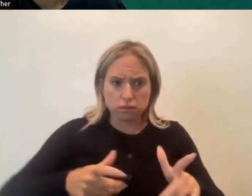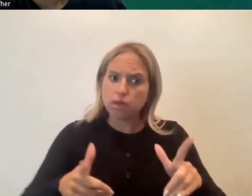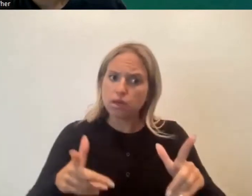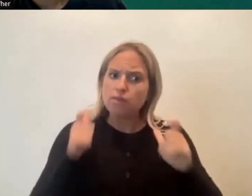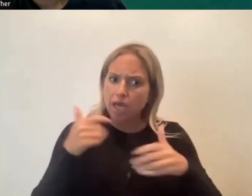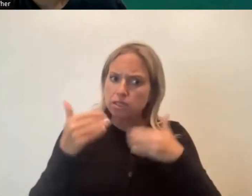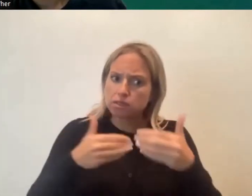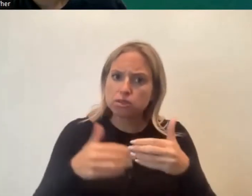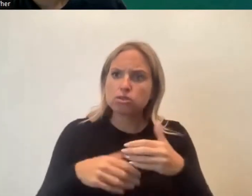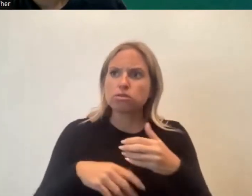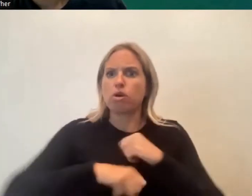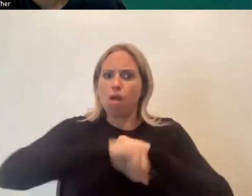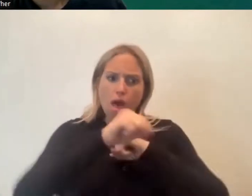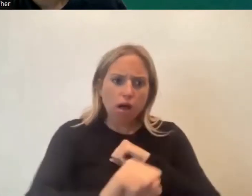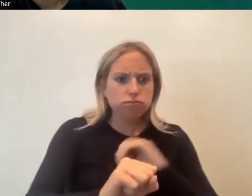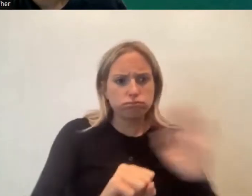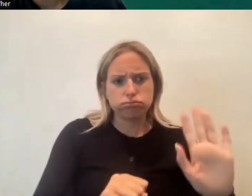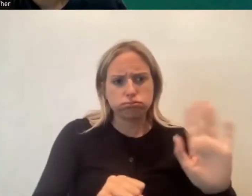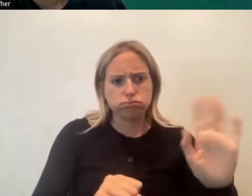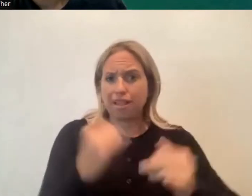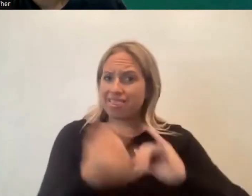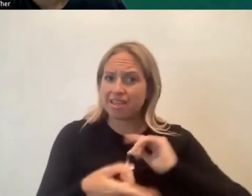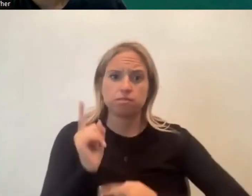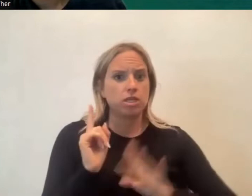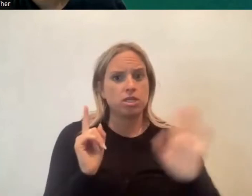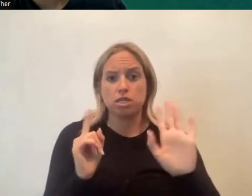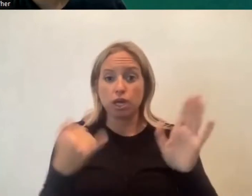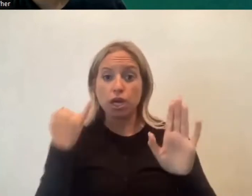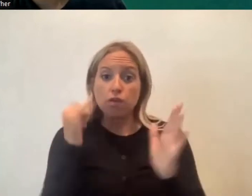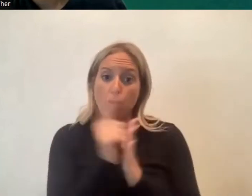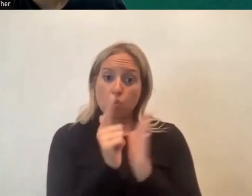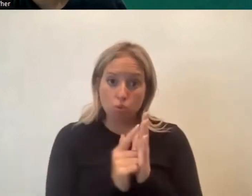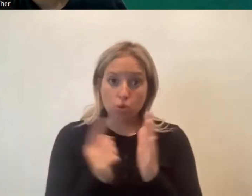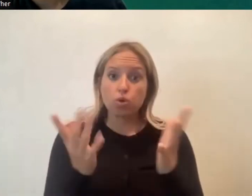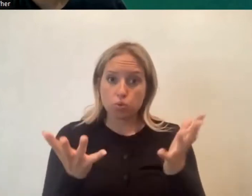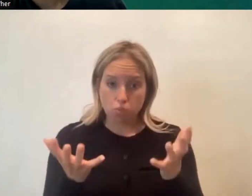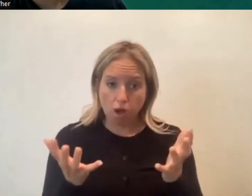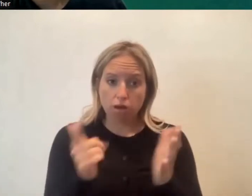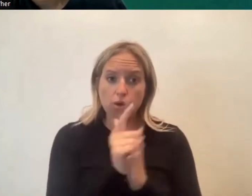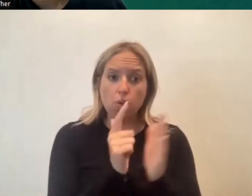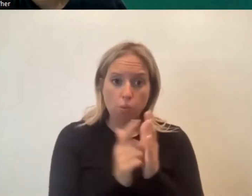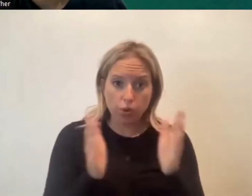Don't push it to the last minute. If you're going to get a lawyer, if you want to chat about your options, make sure you